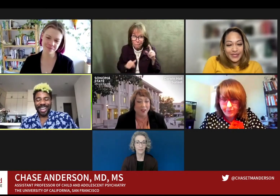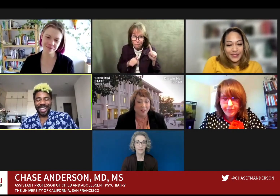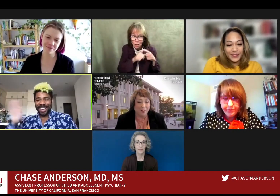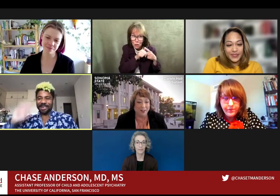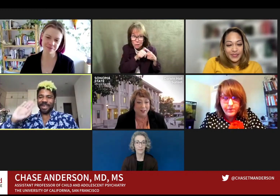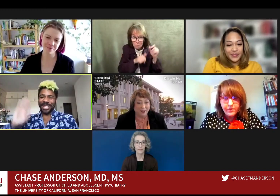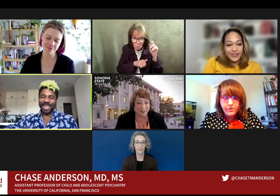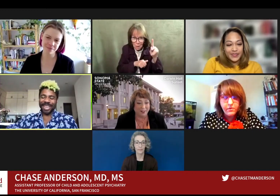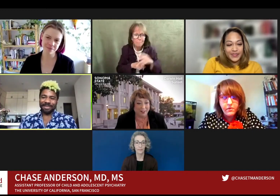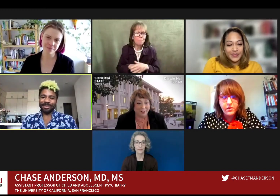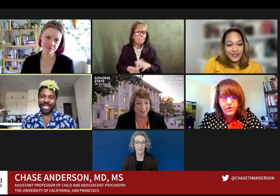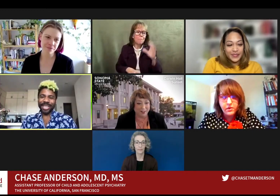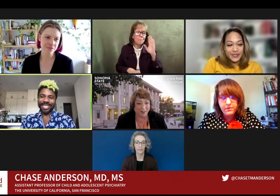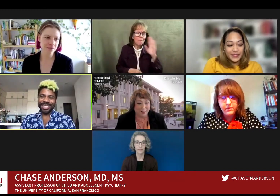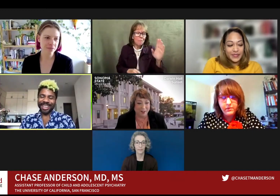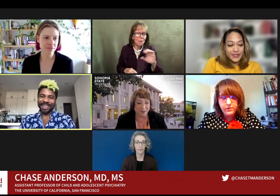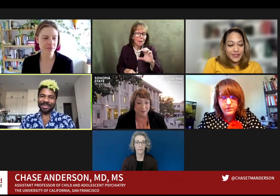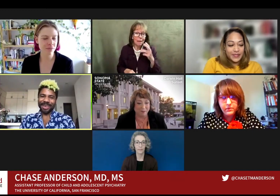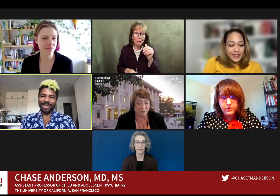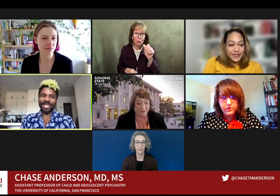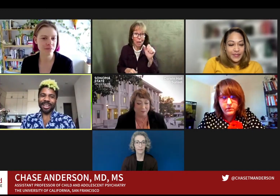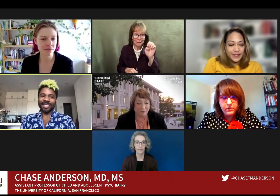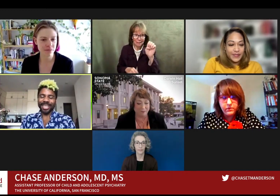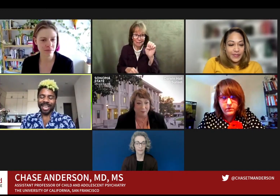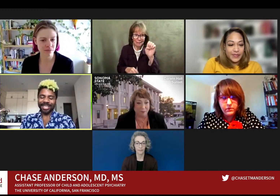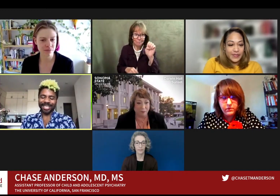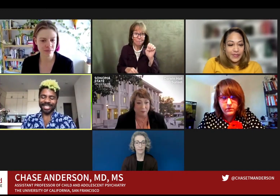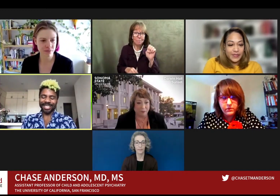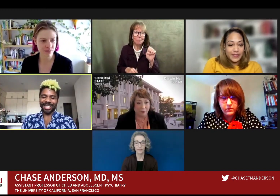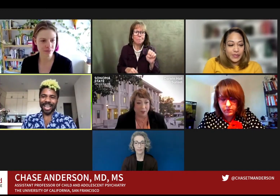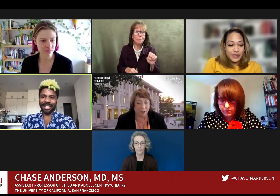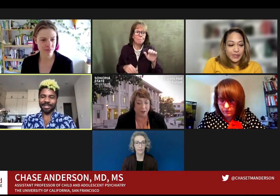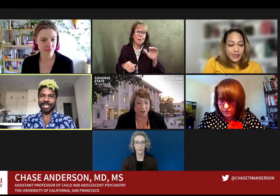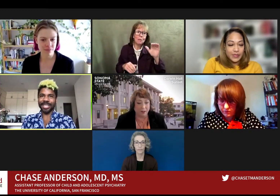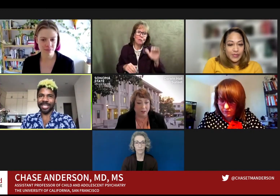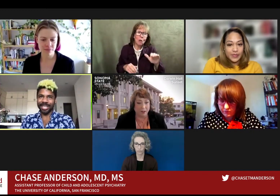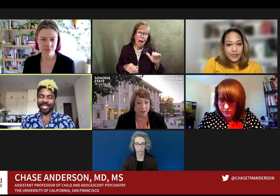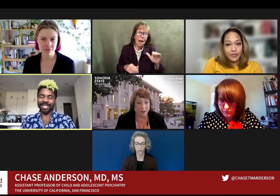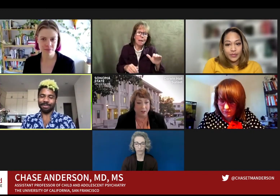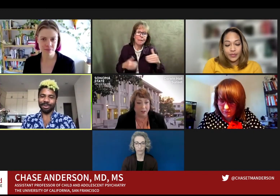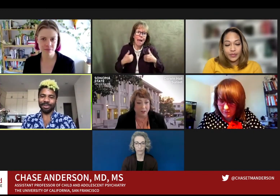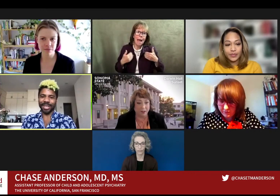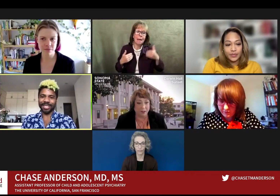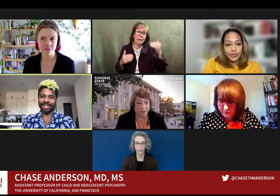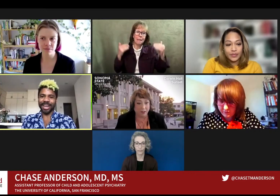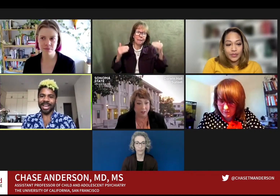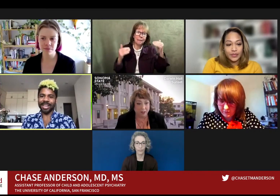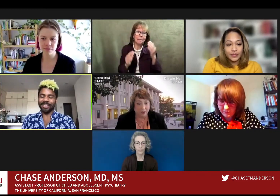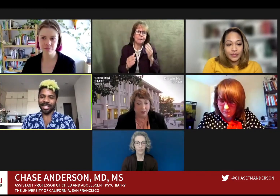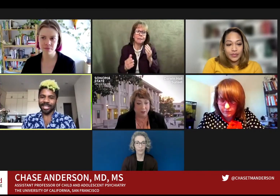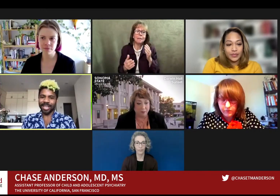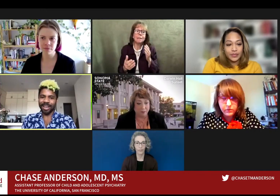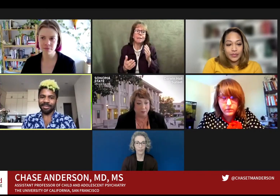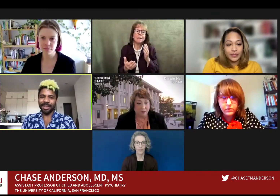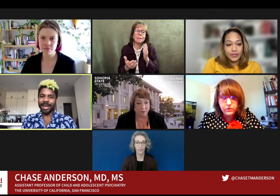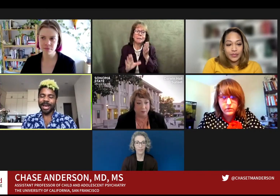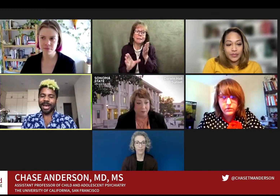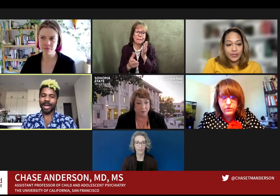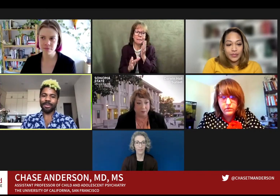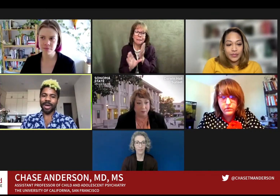Hi, everybody, I'm Chase, I'm a child and adolescent psychiatrist and an assistant professor at UCSF.